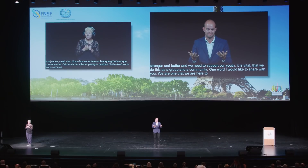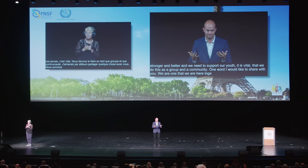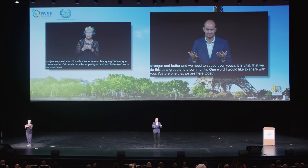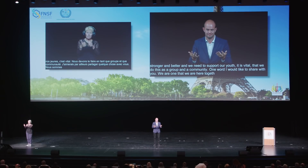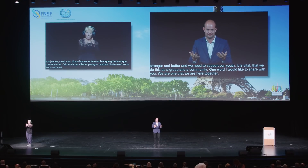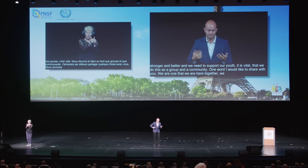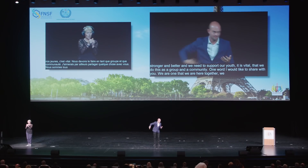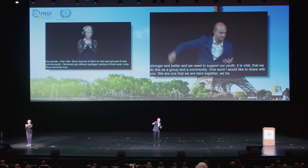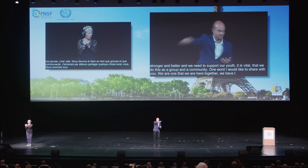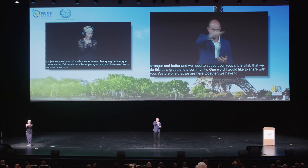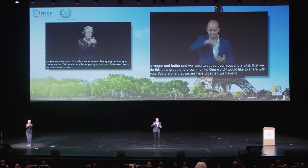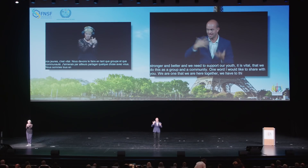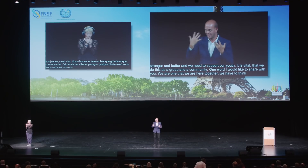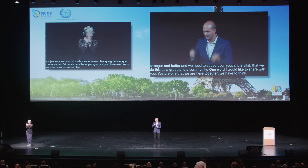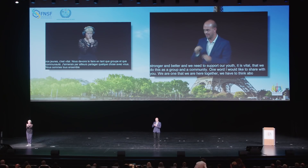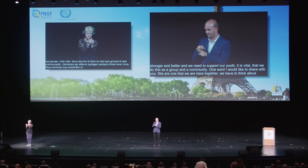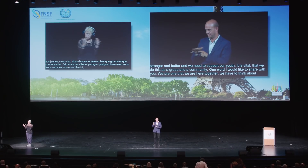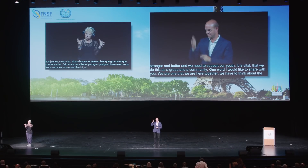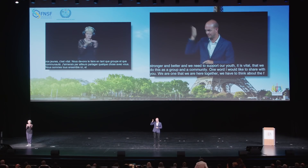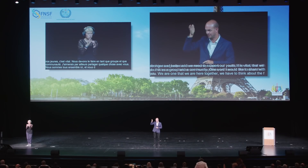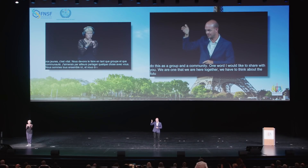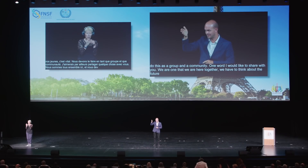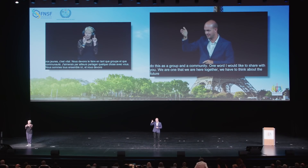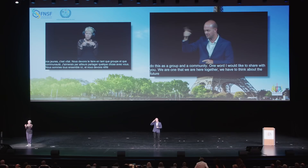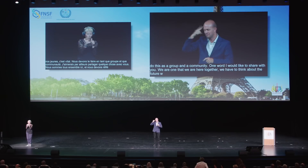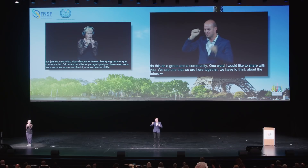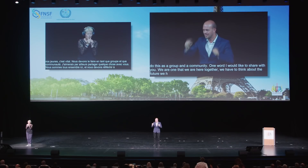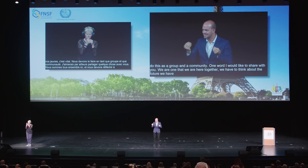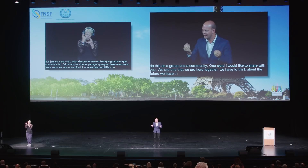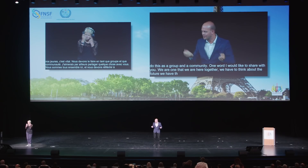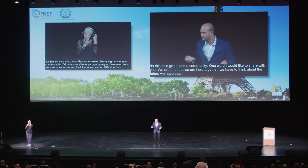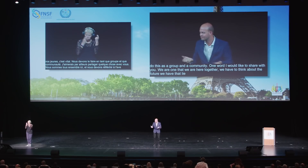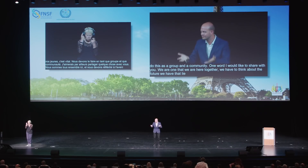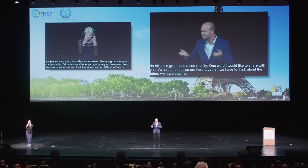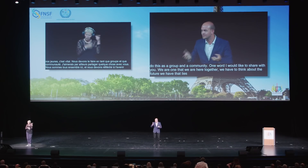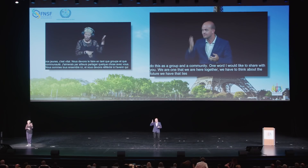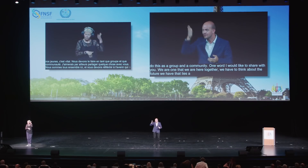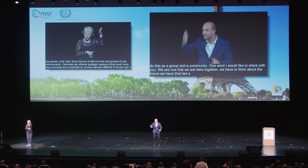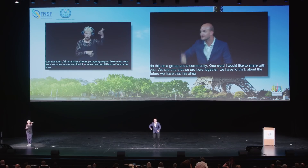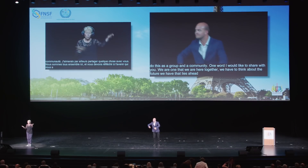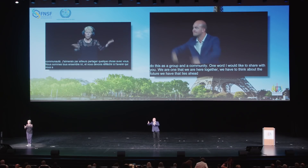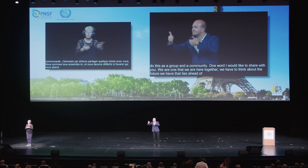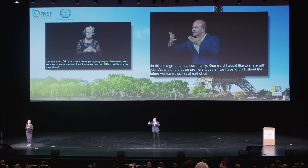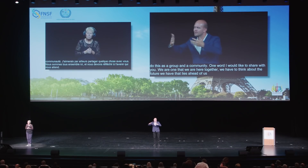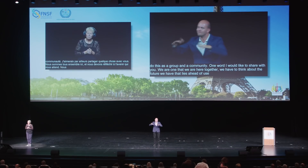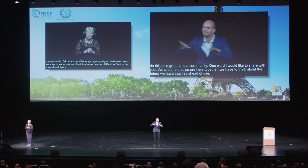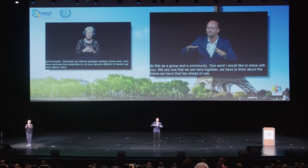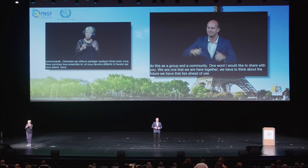We have to think about the future that we have that lies ahead for us. We influence the future.